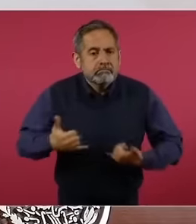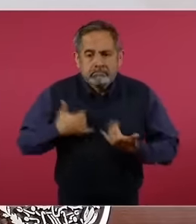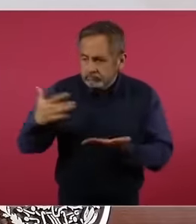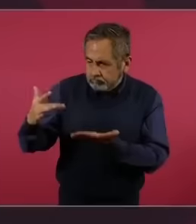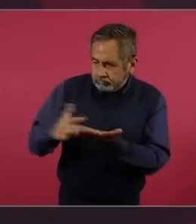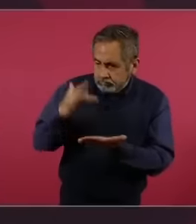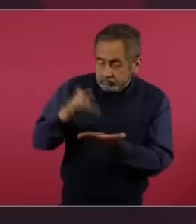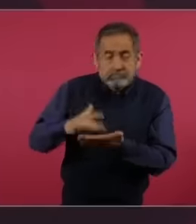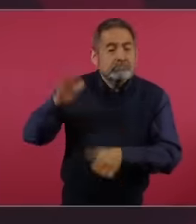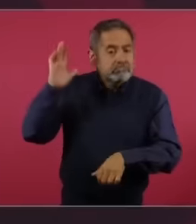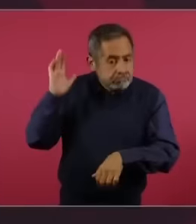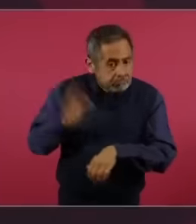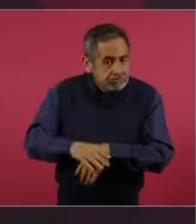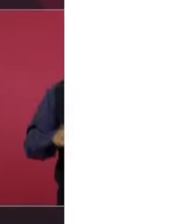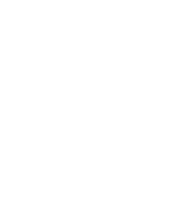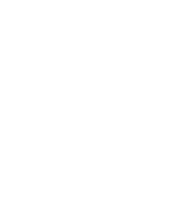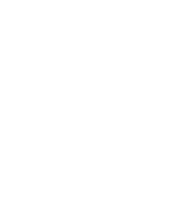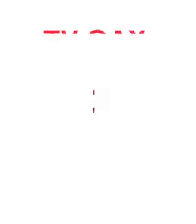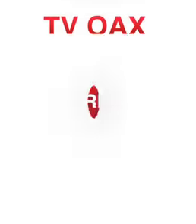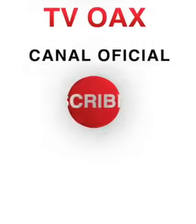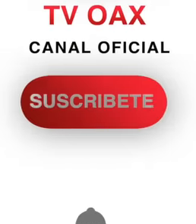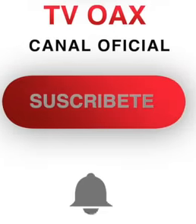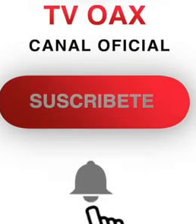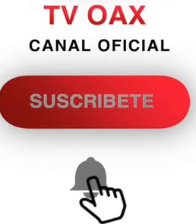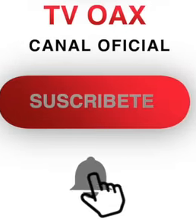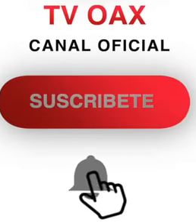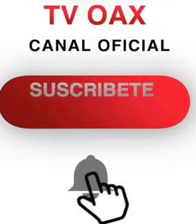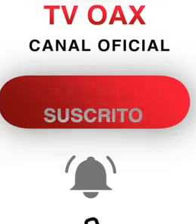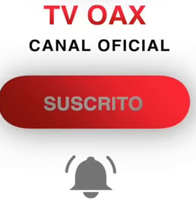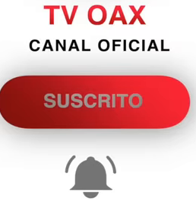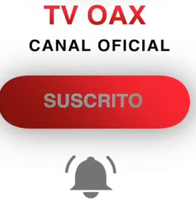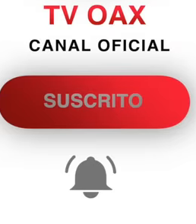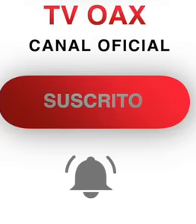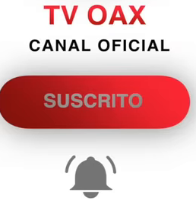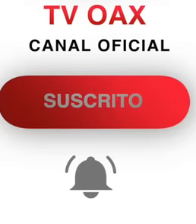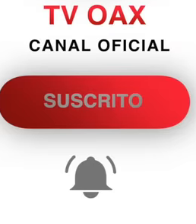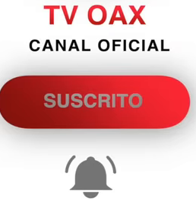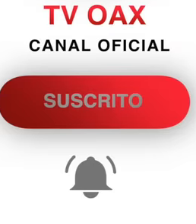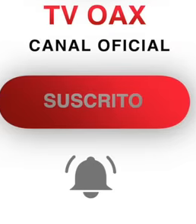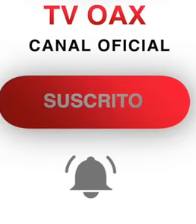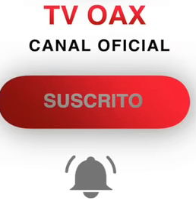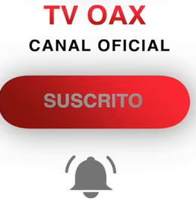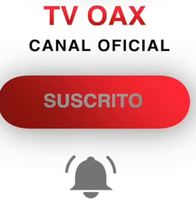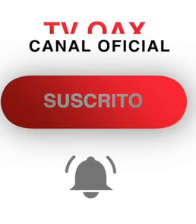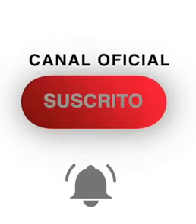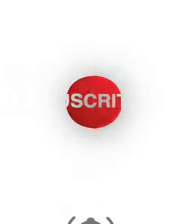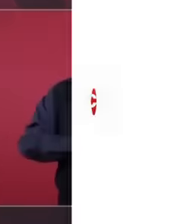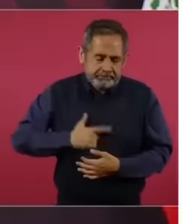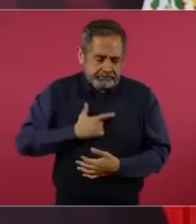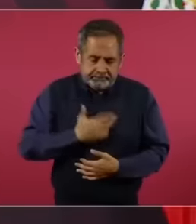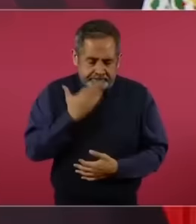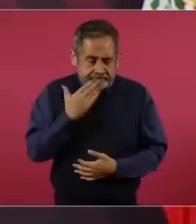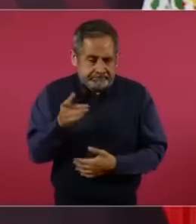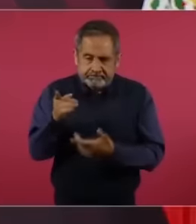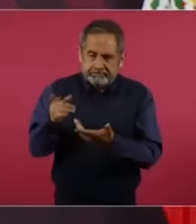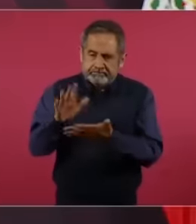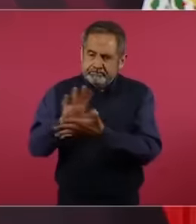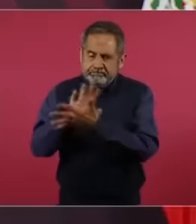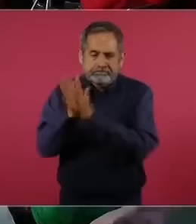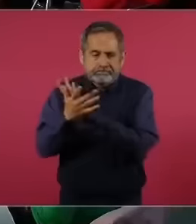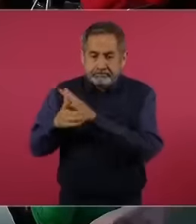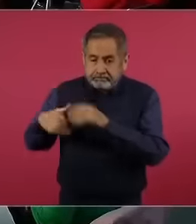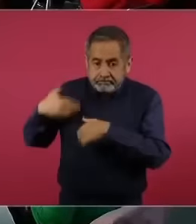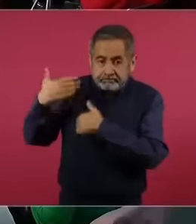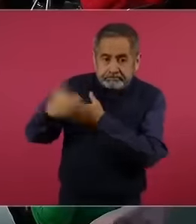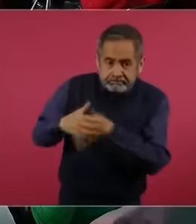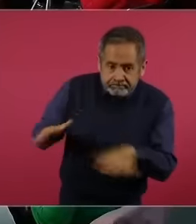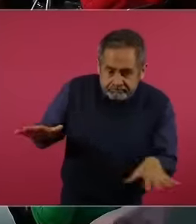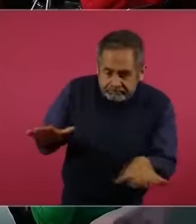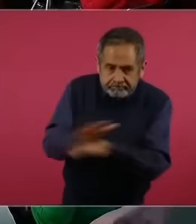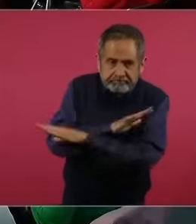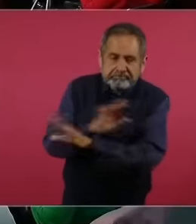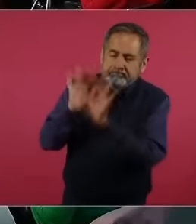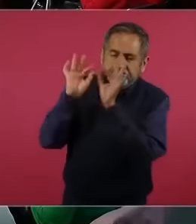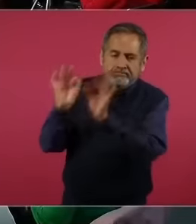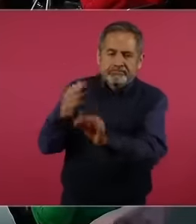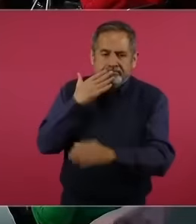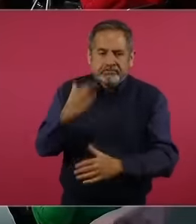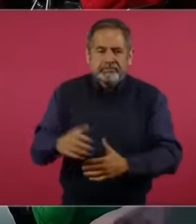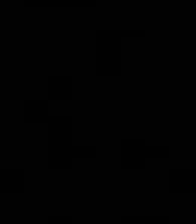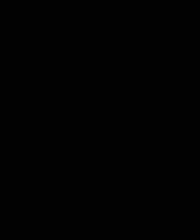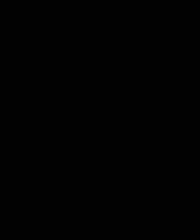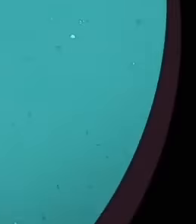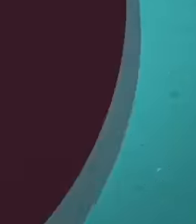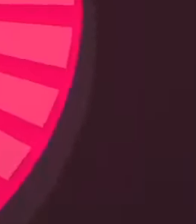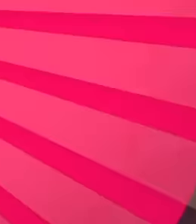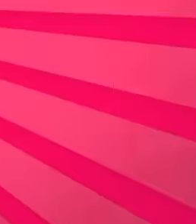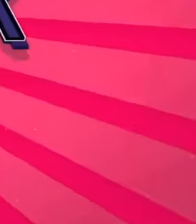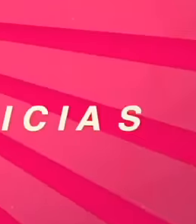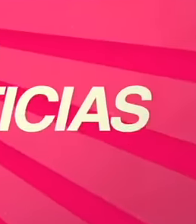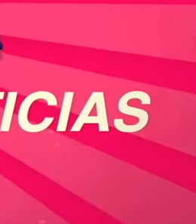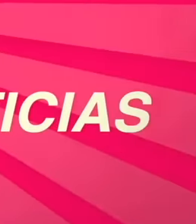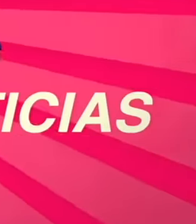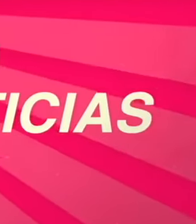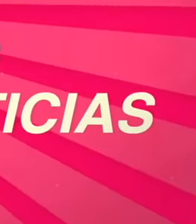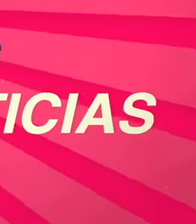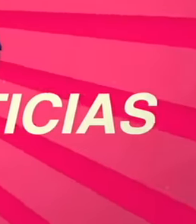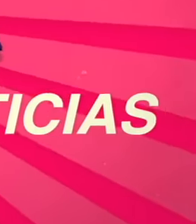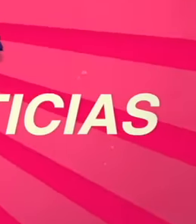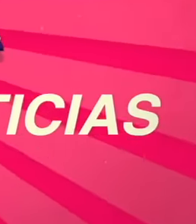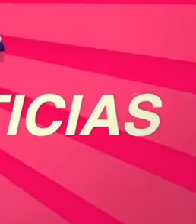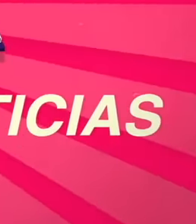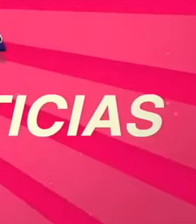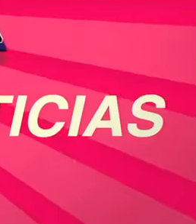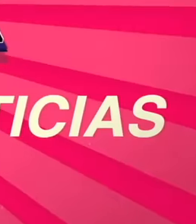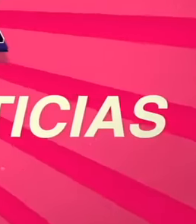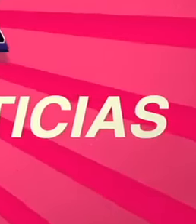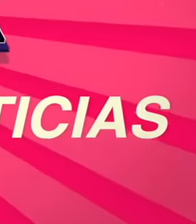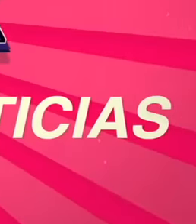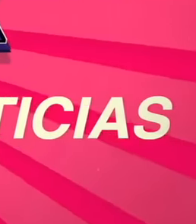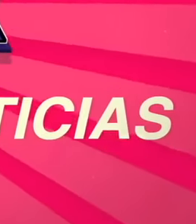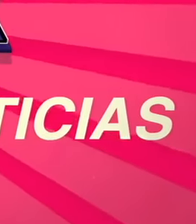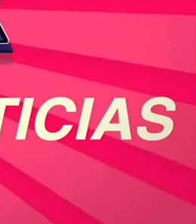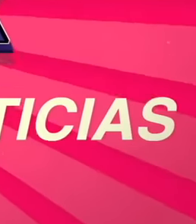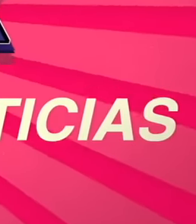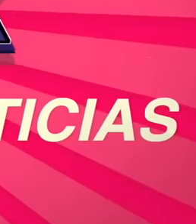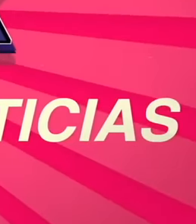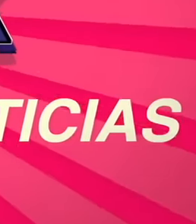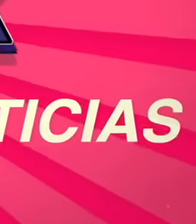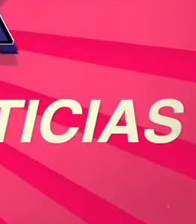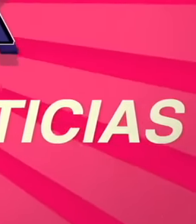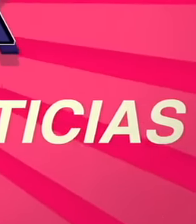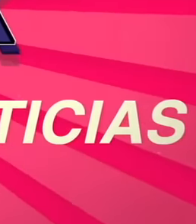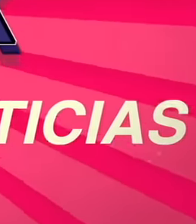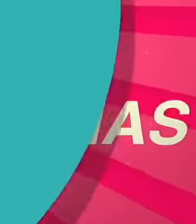we have more support among young people and that gives us great pleasure because it is the generational change.